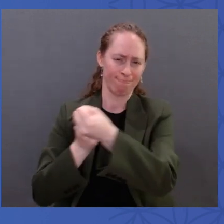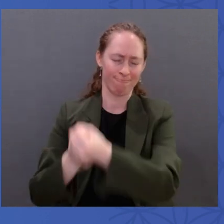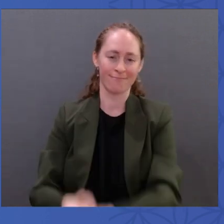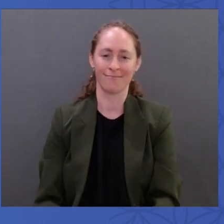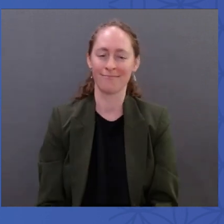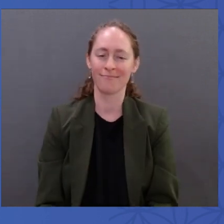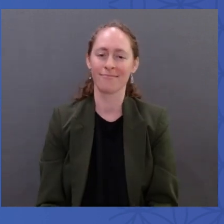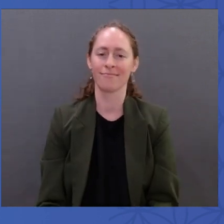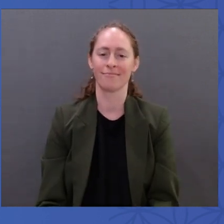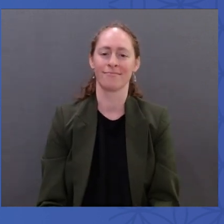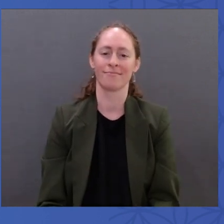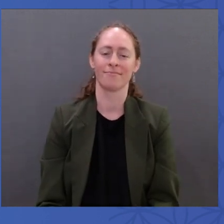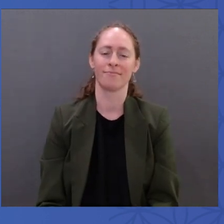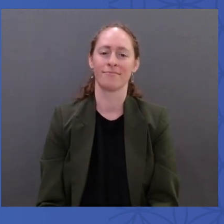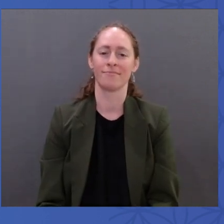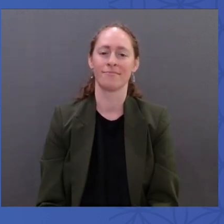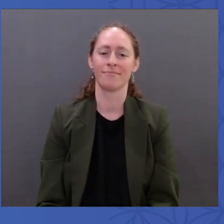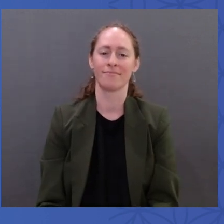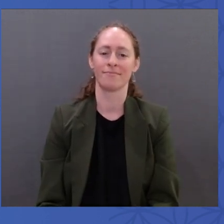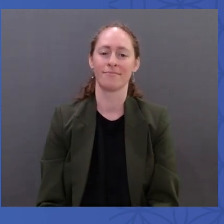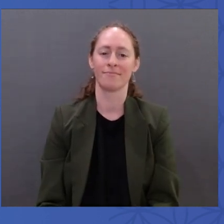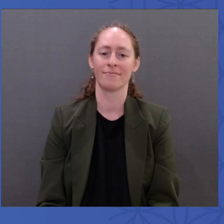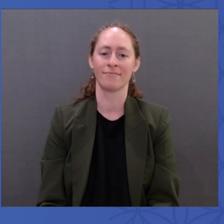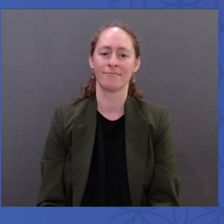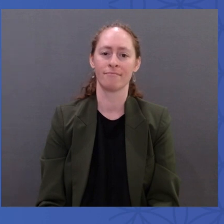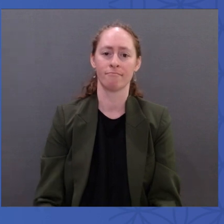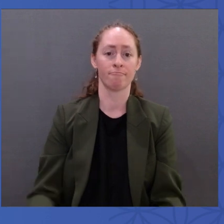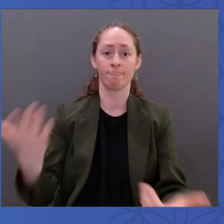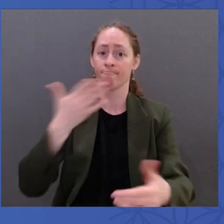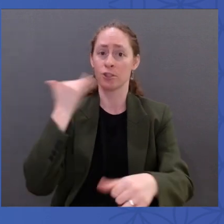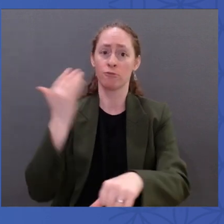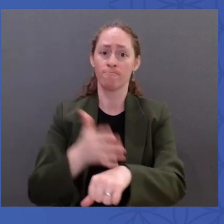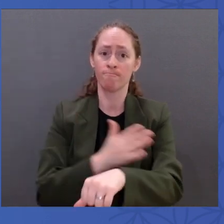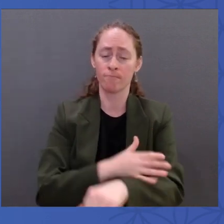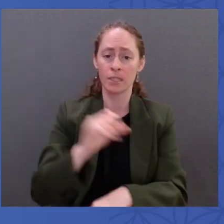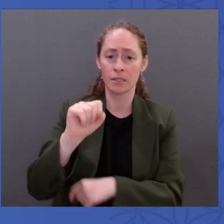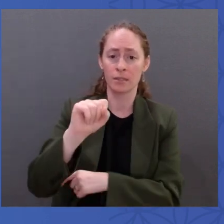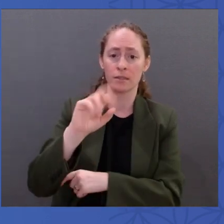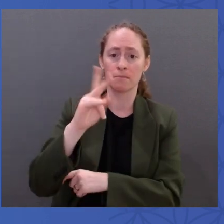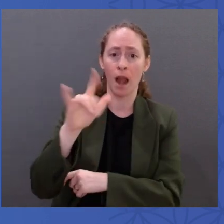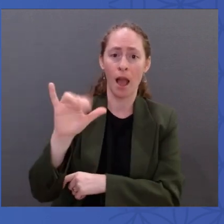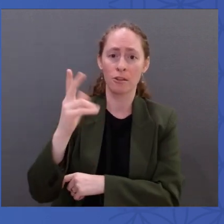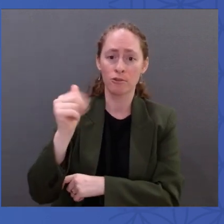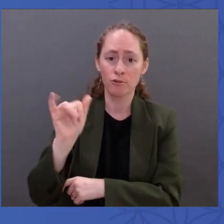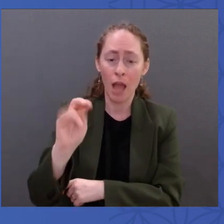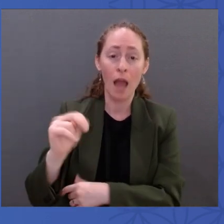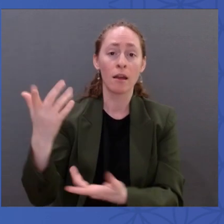clean energy to decarbonization in particular. Let me share how we plan to contribute.